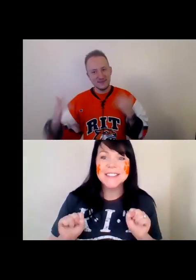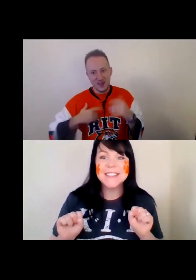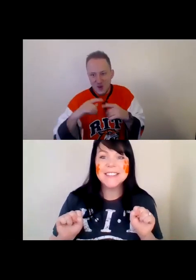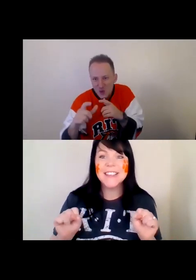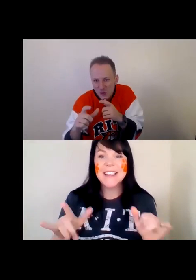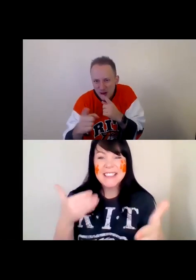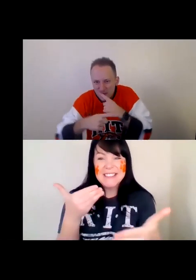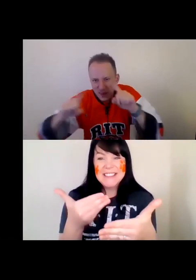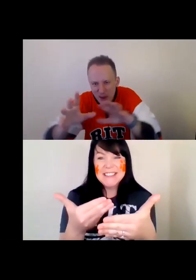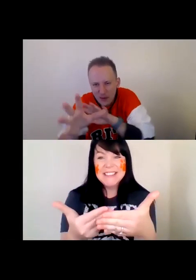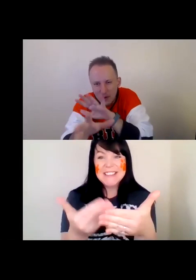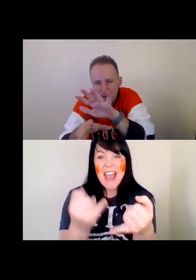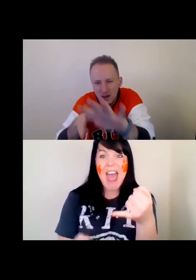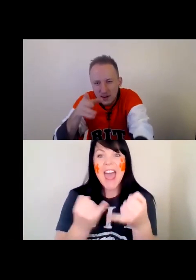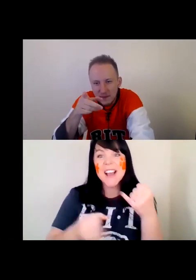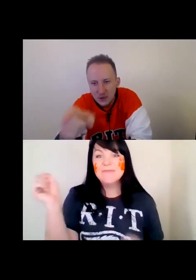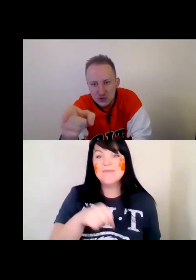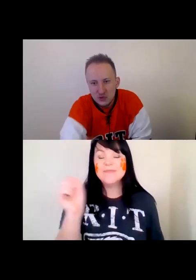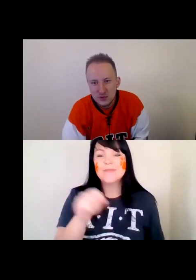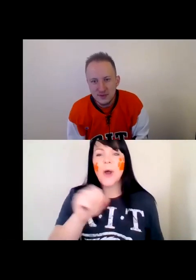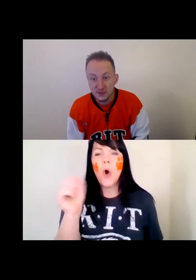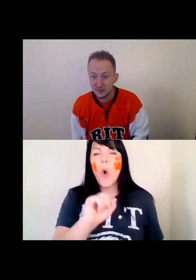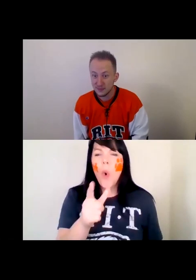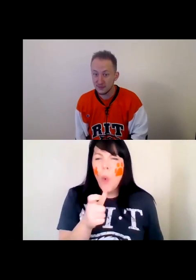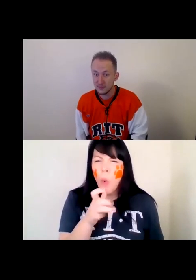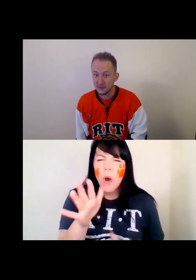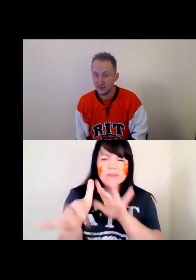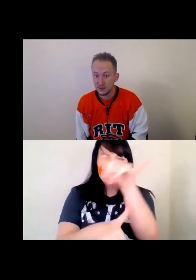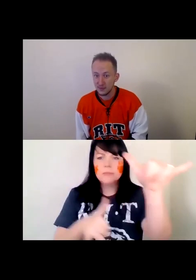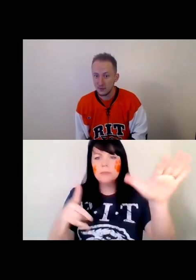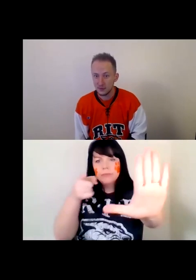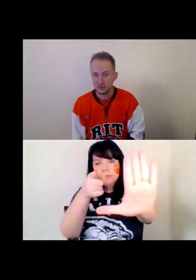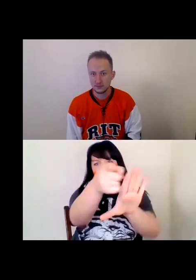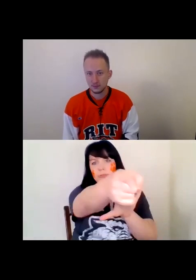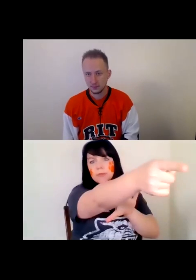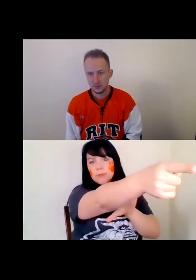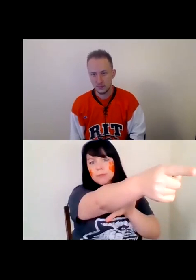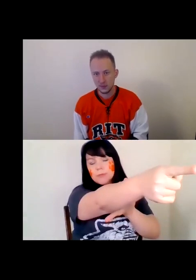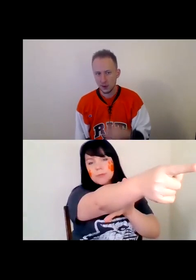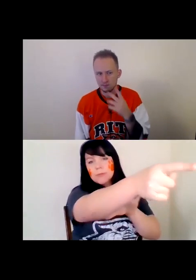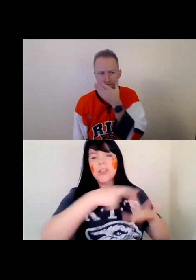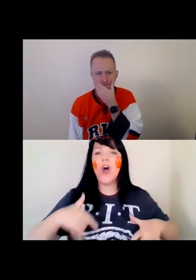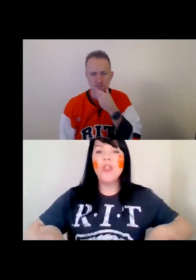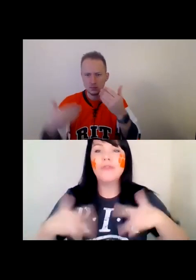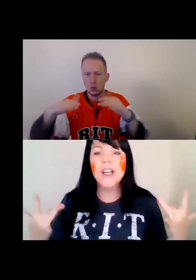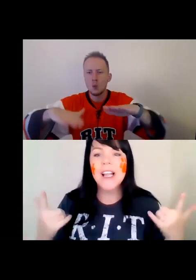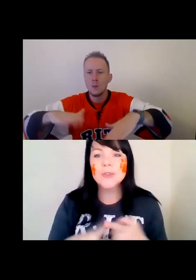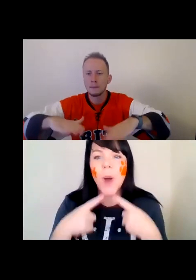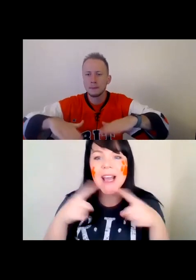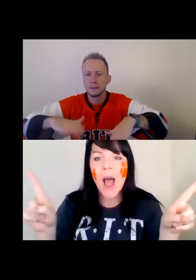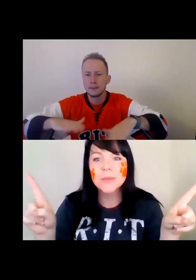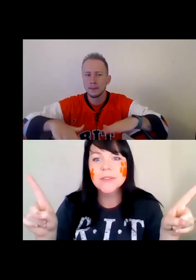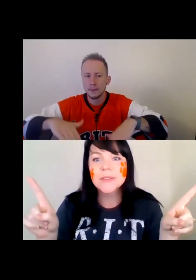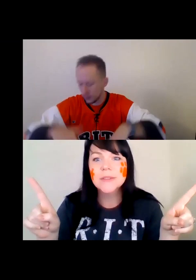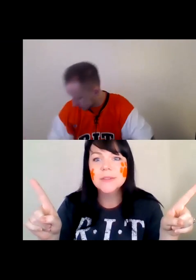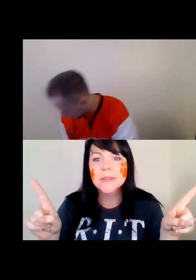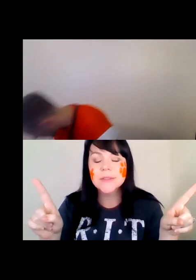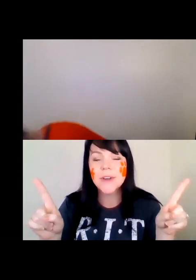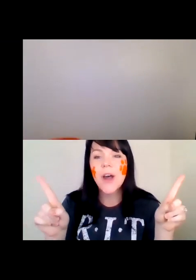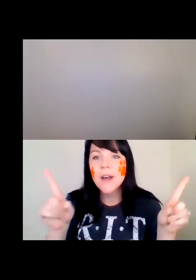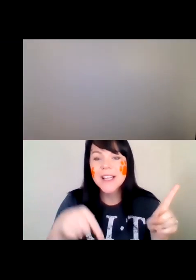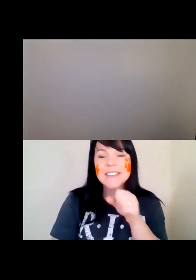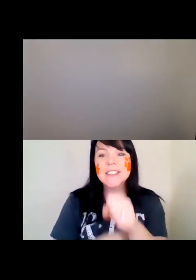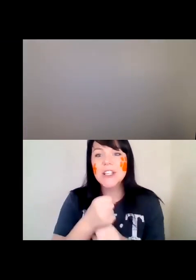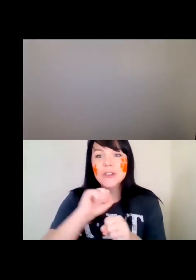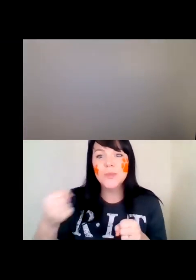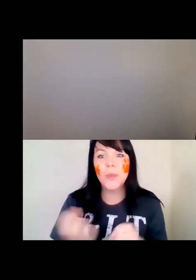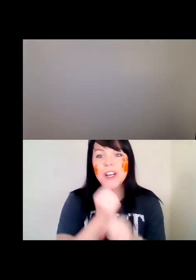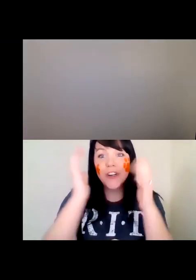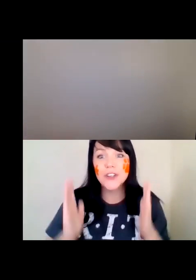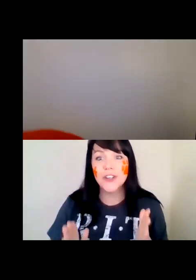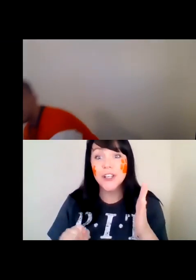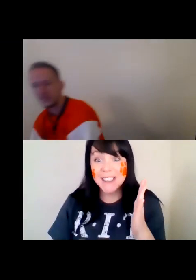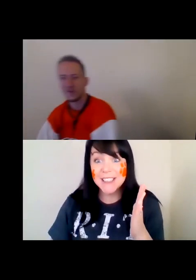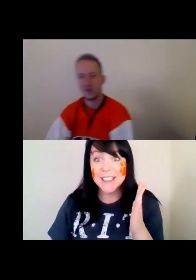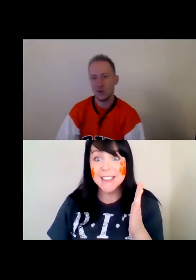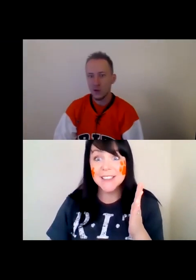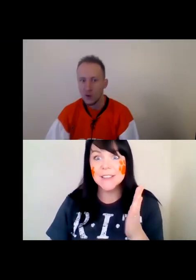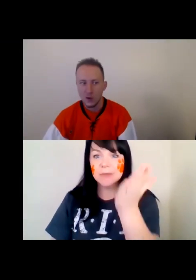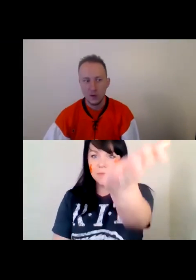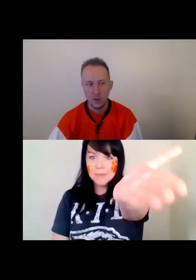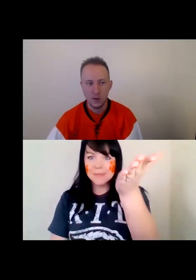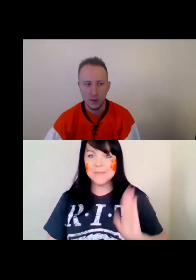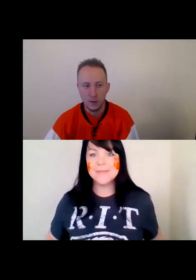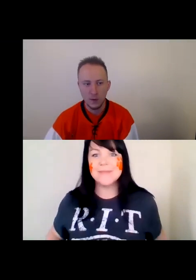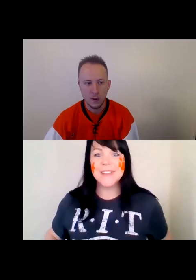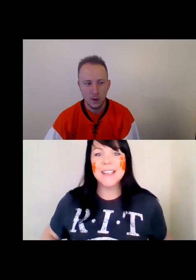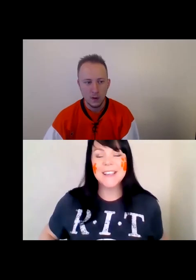Michelle: We are getting toward the end. Our first place winner, I am thrilled to announce -- Matt: Drumroll!